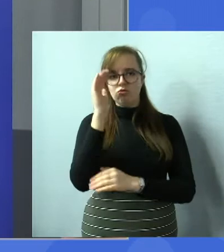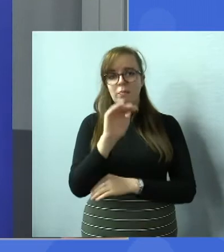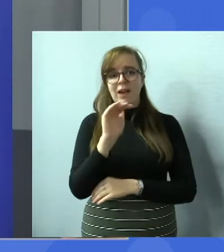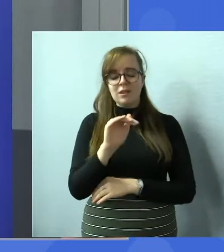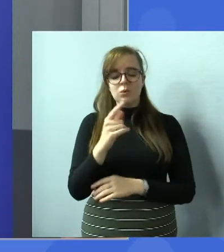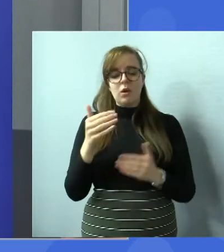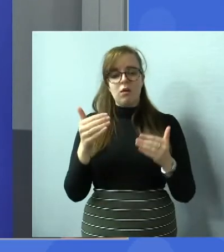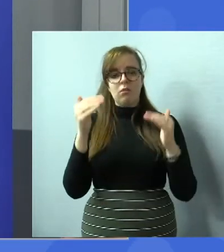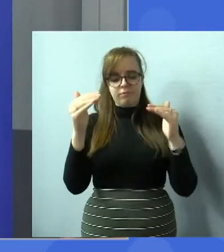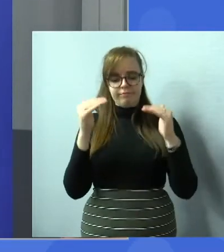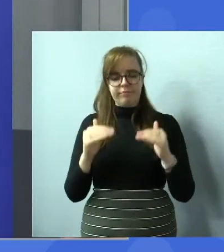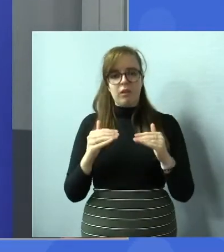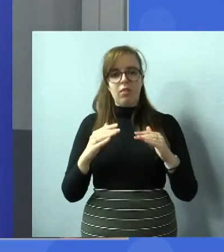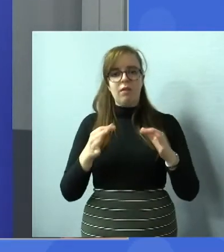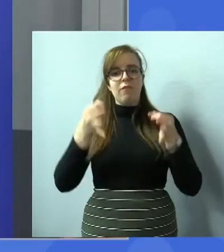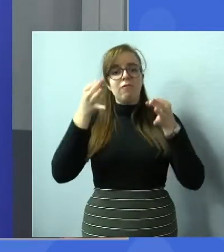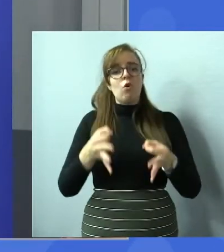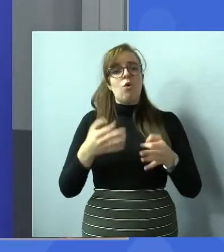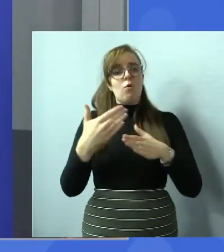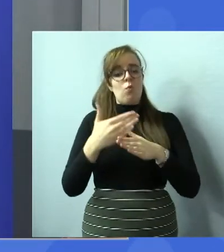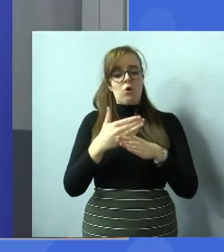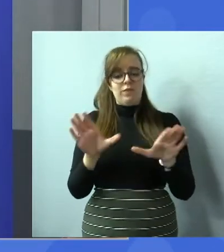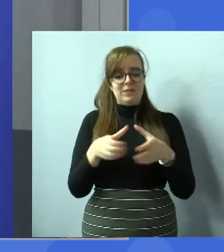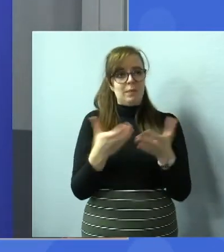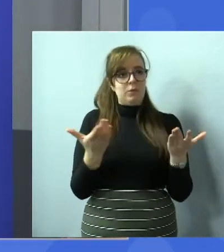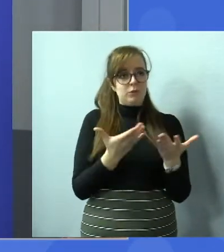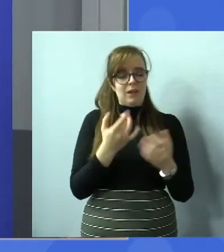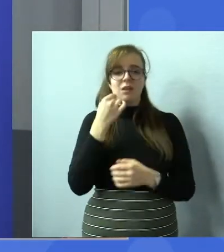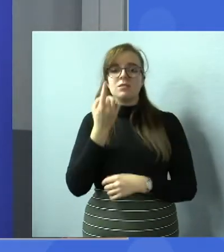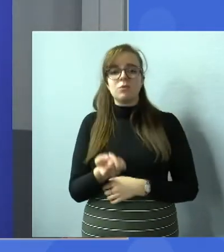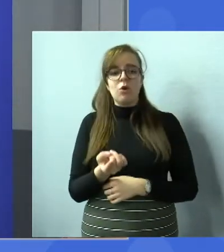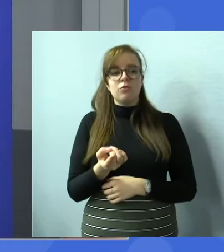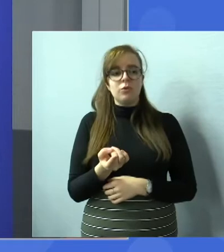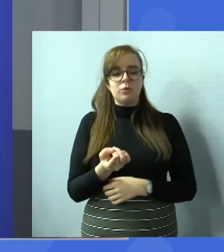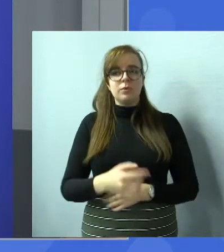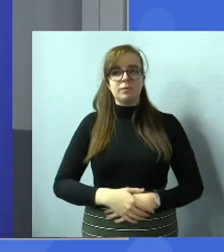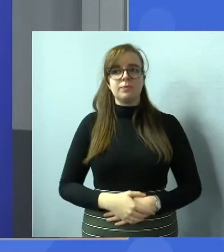work of the assembly today and tomorrow and just to get you to refresh and